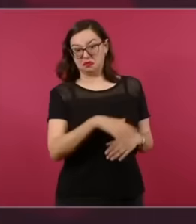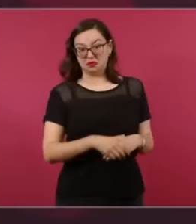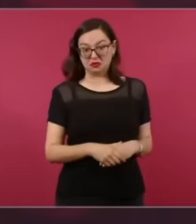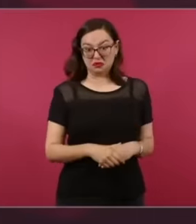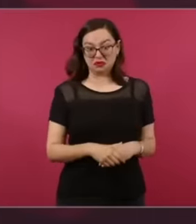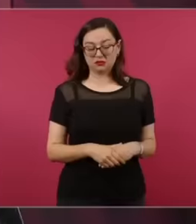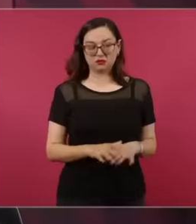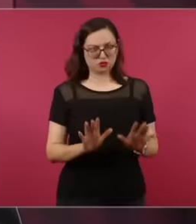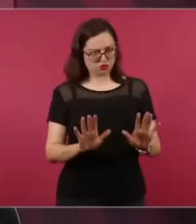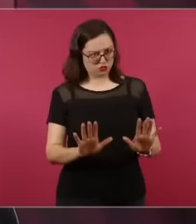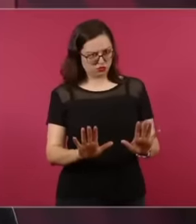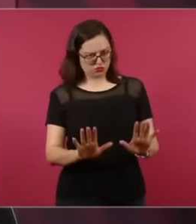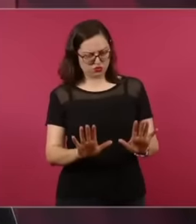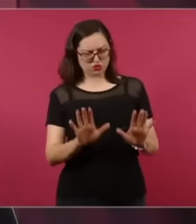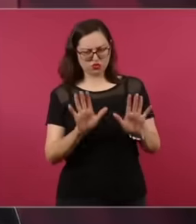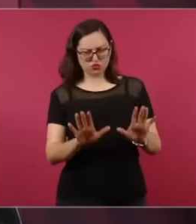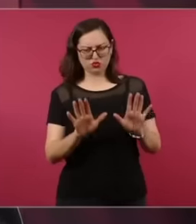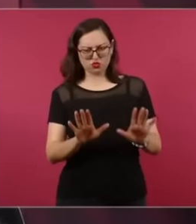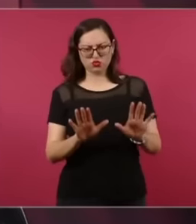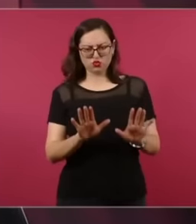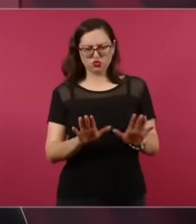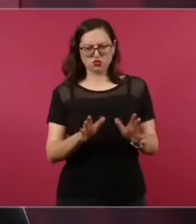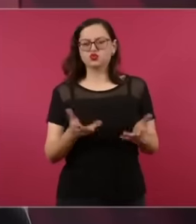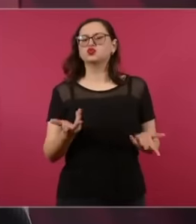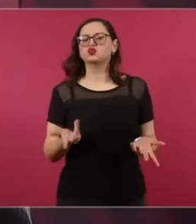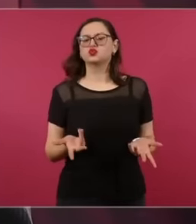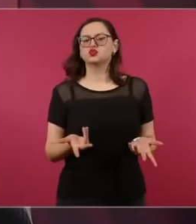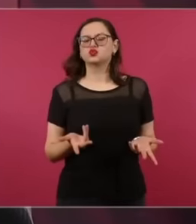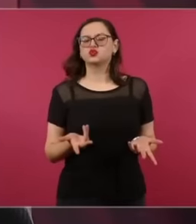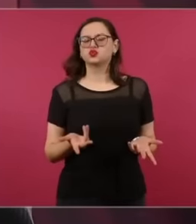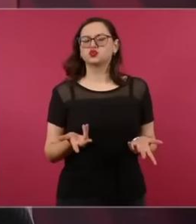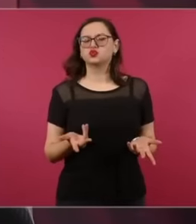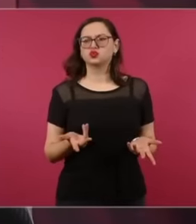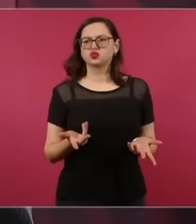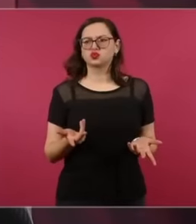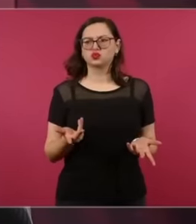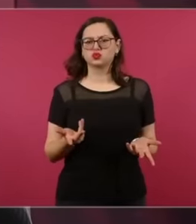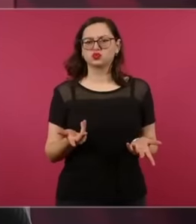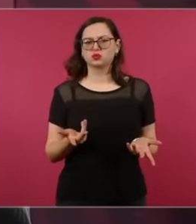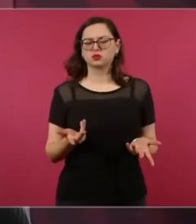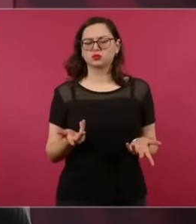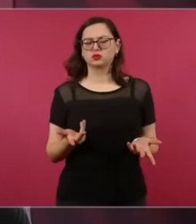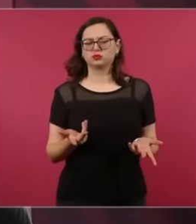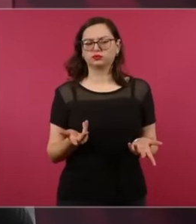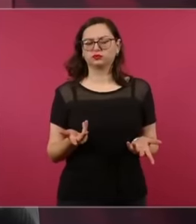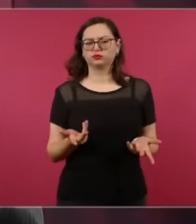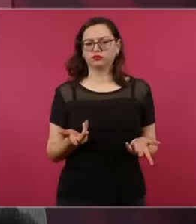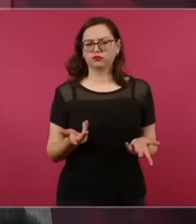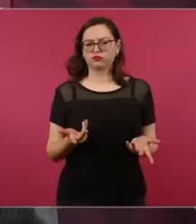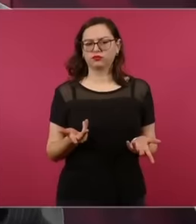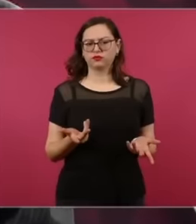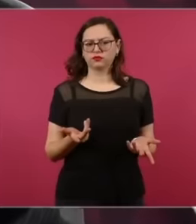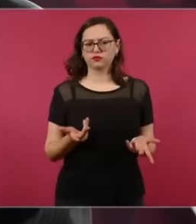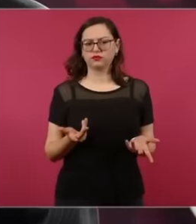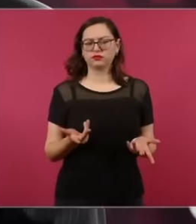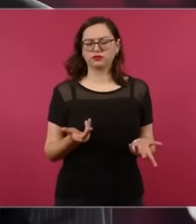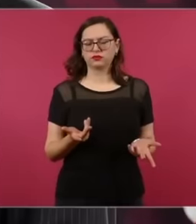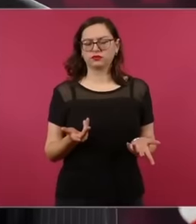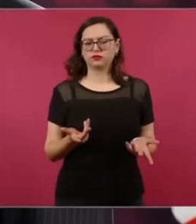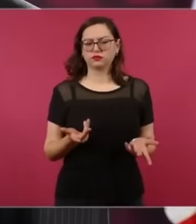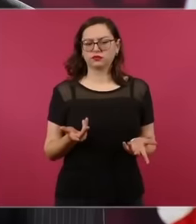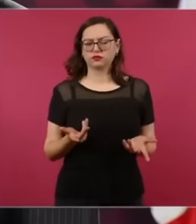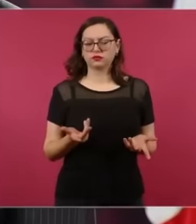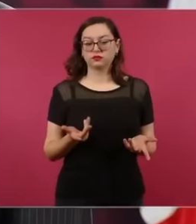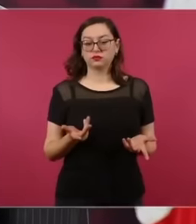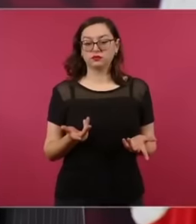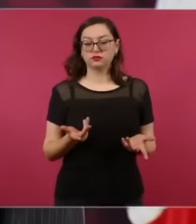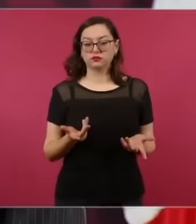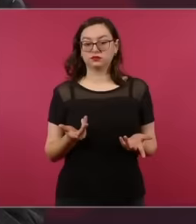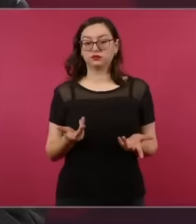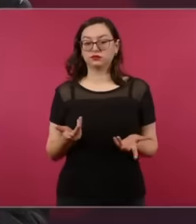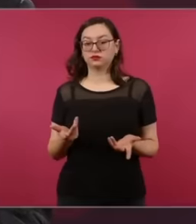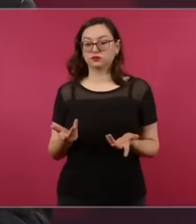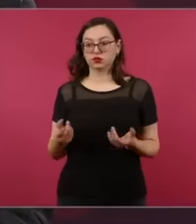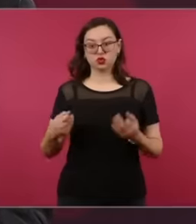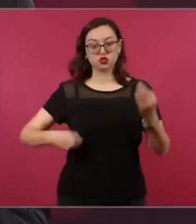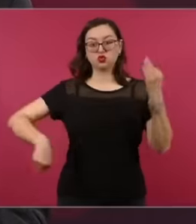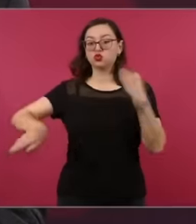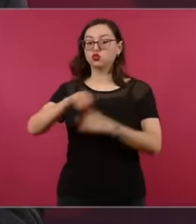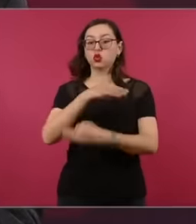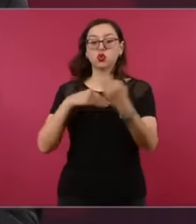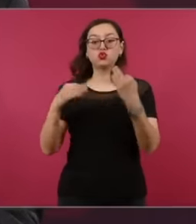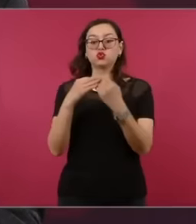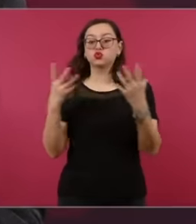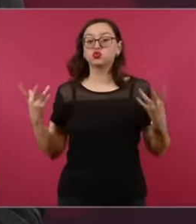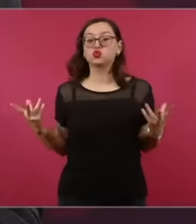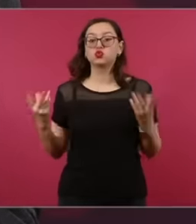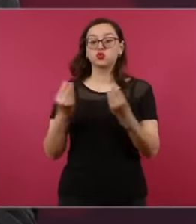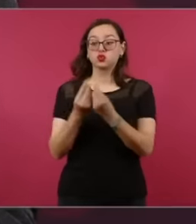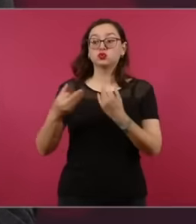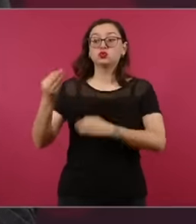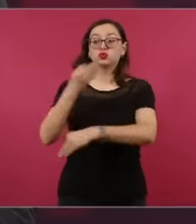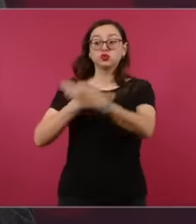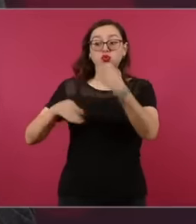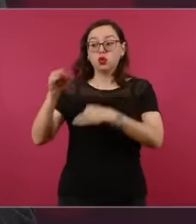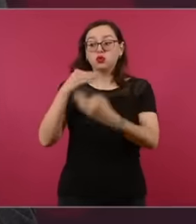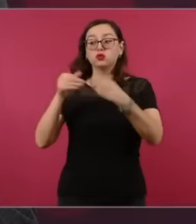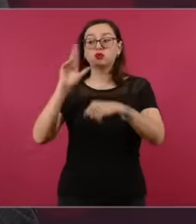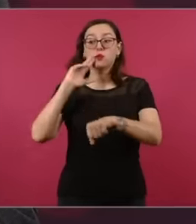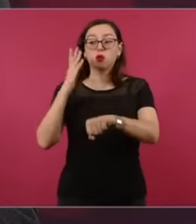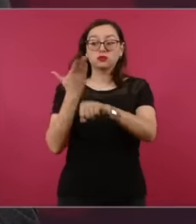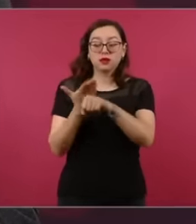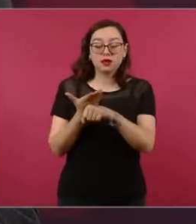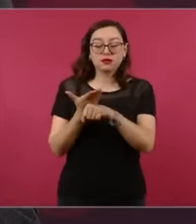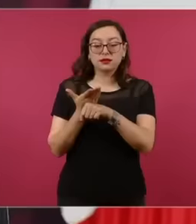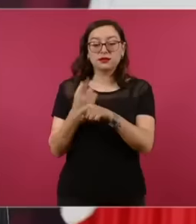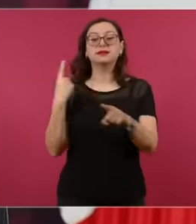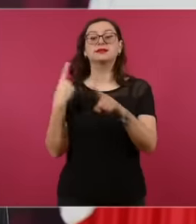is not there because there is a co-responsibility and there was a direction